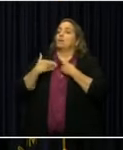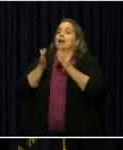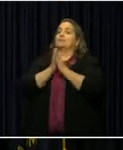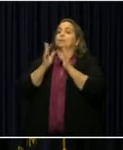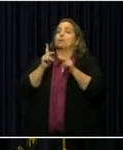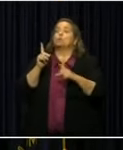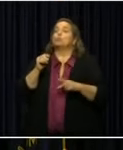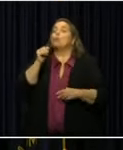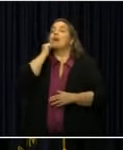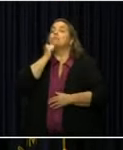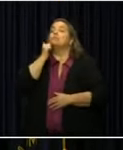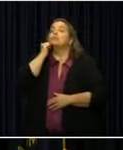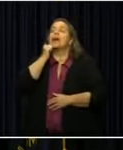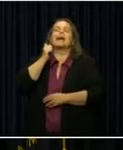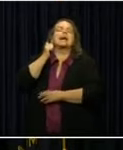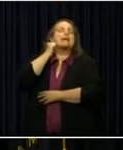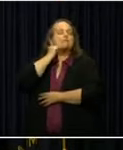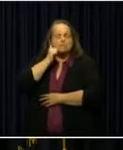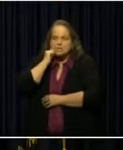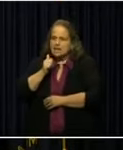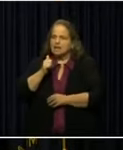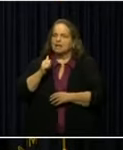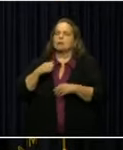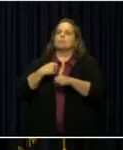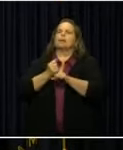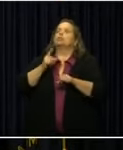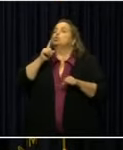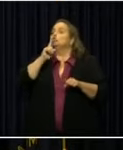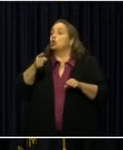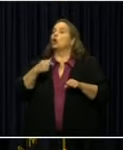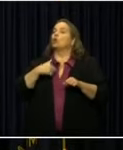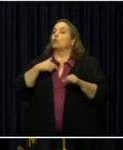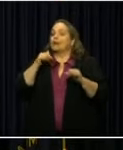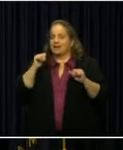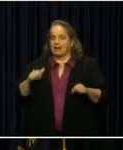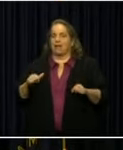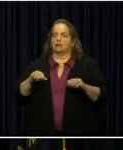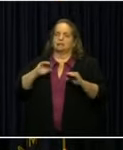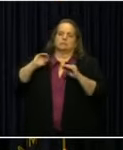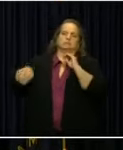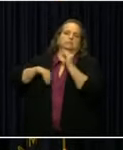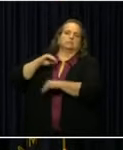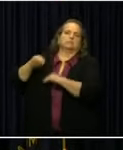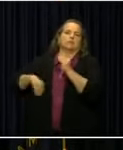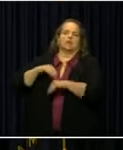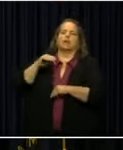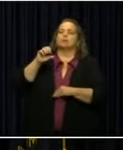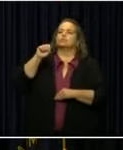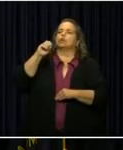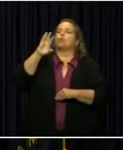TO BE ABLE TO COME OUT OF IT IN A WAY THAT IS NOT JUST GOING TO